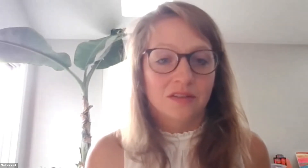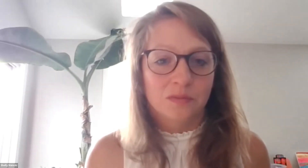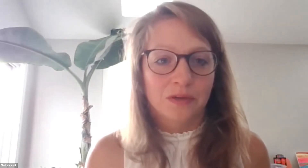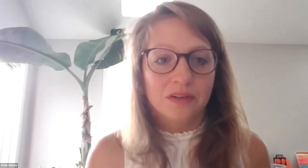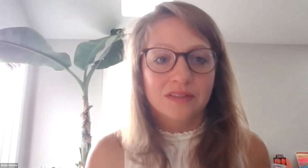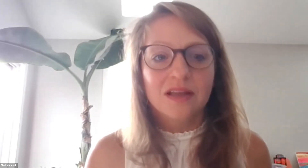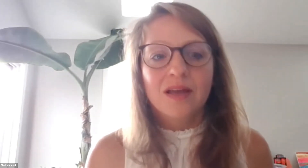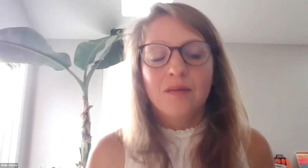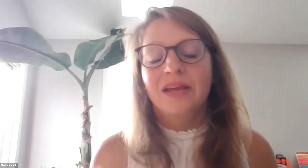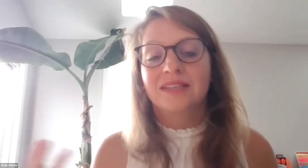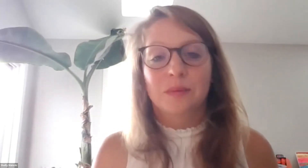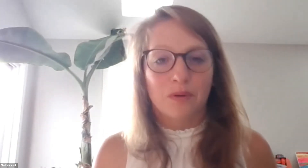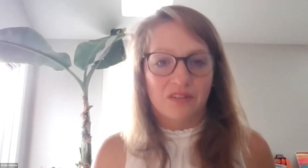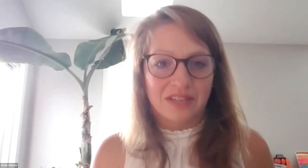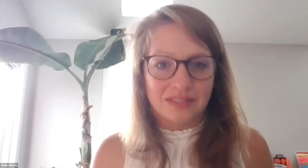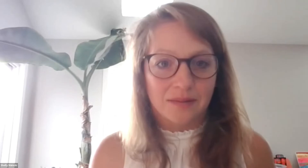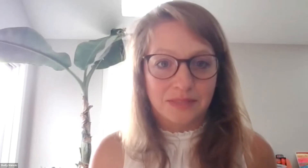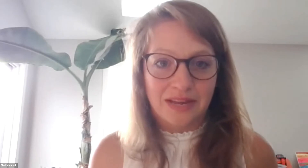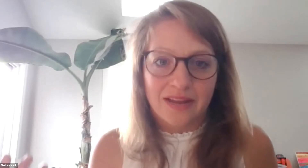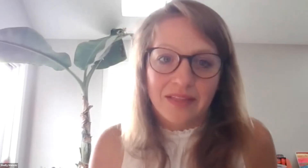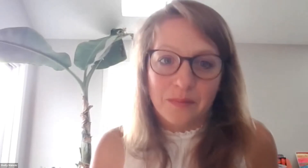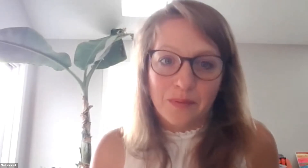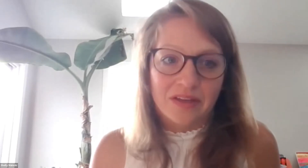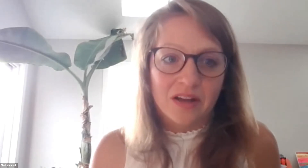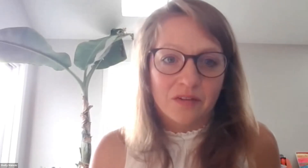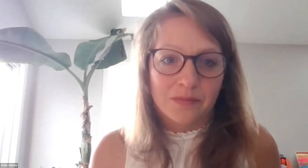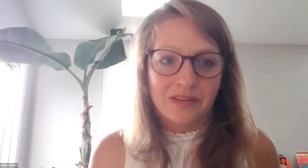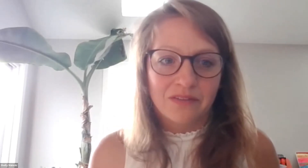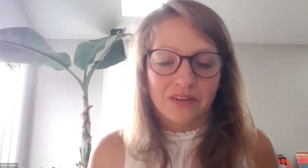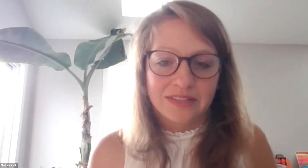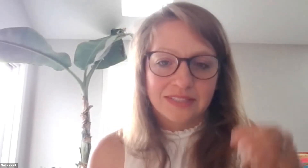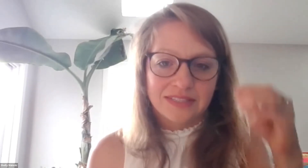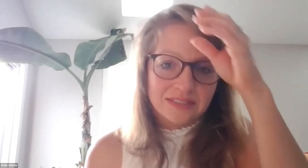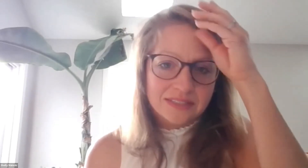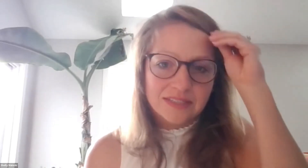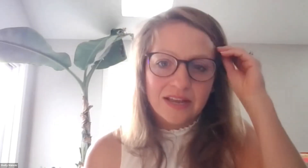in those books because it prevents uptake like by the government, for instance.